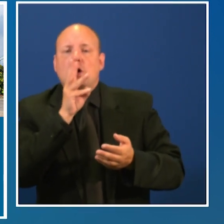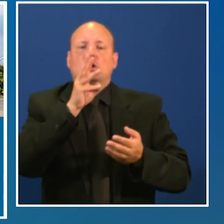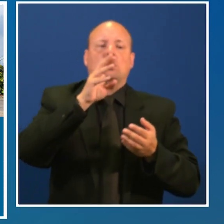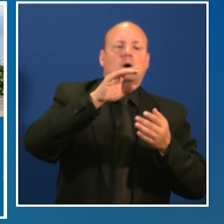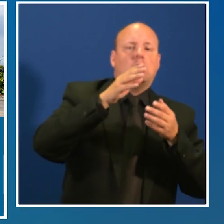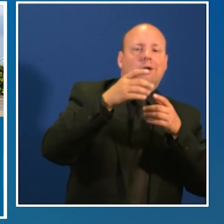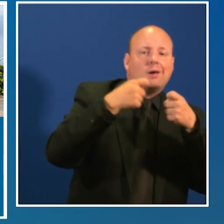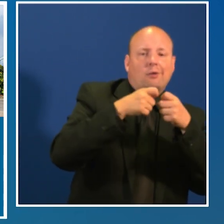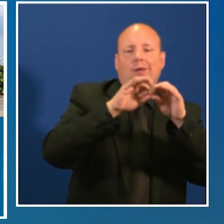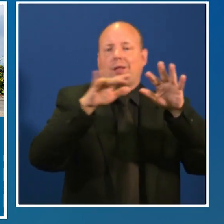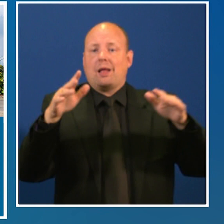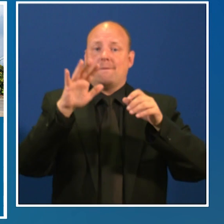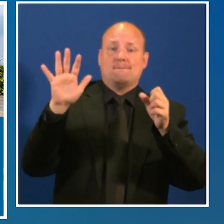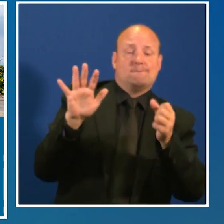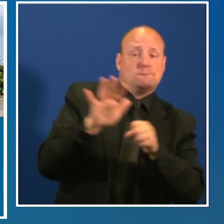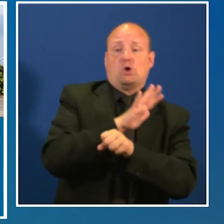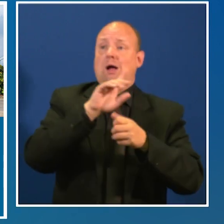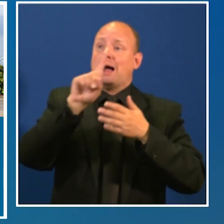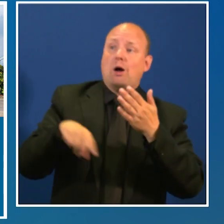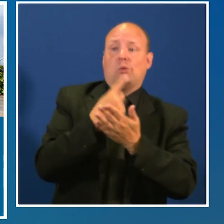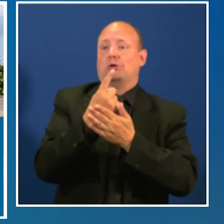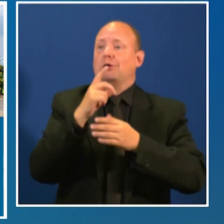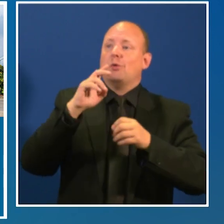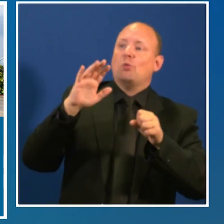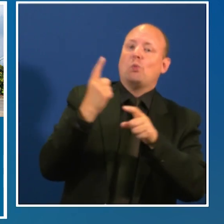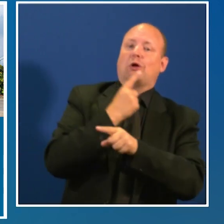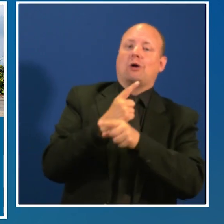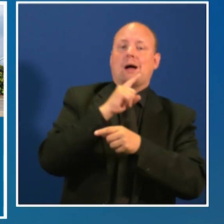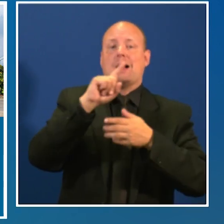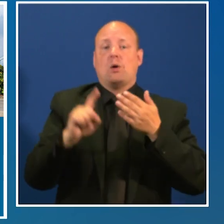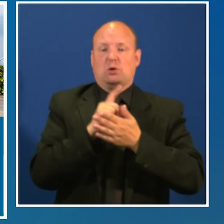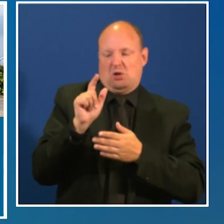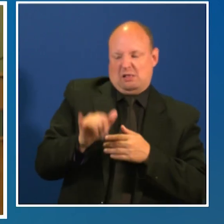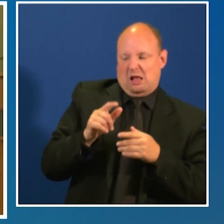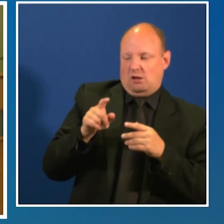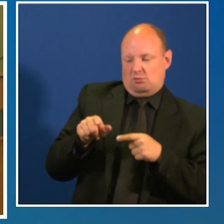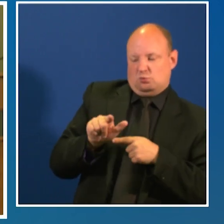pre pandemic service hours starting July 26th. As always